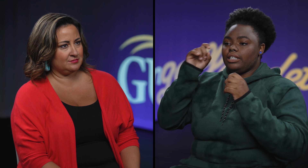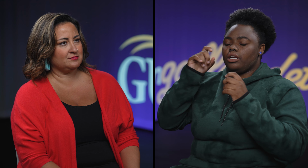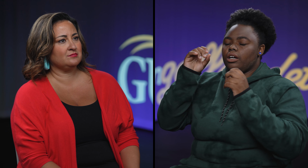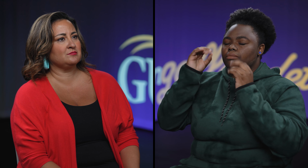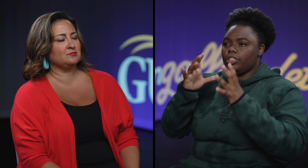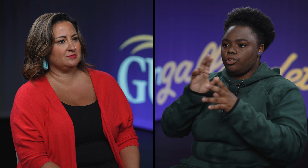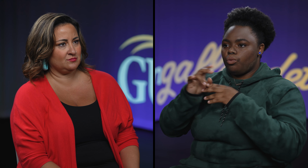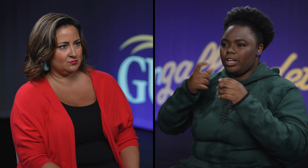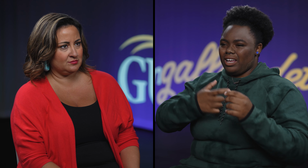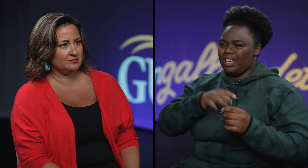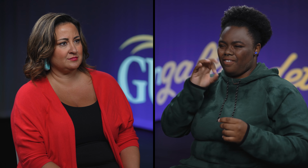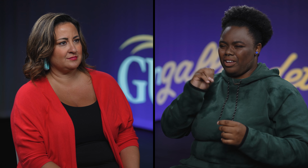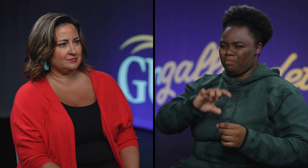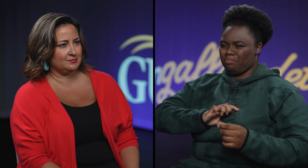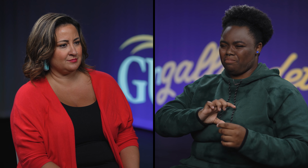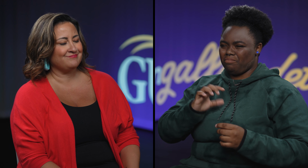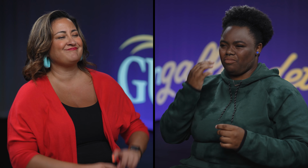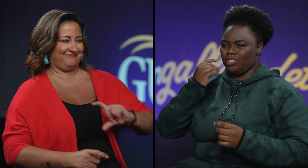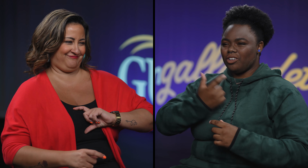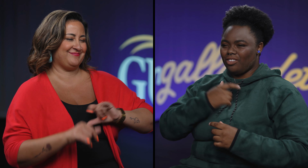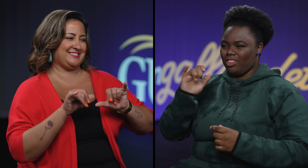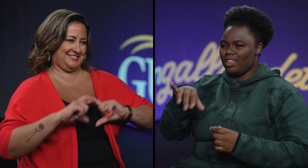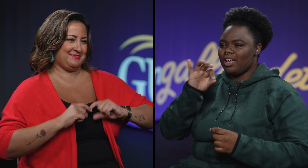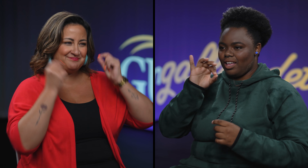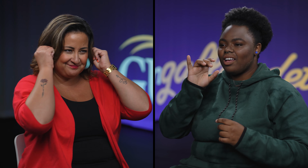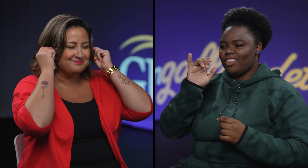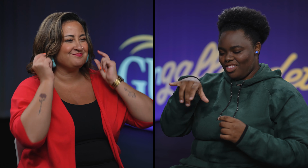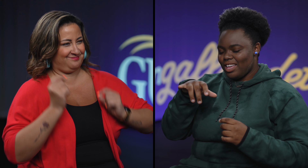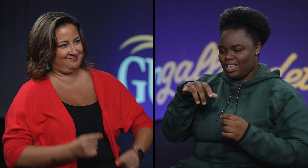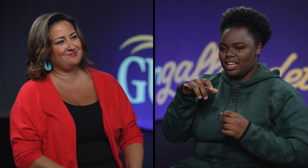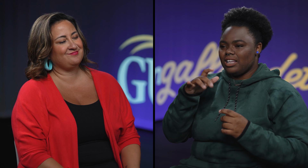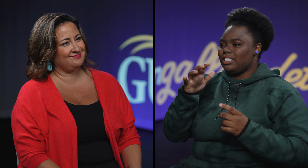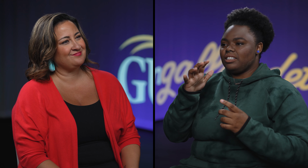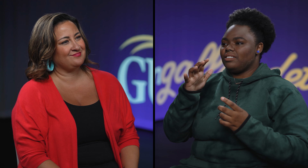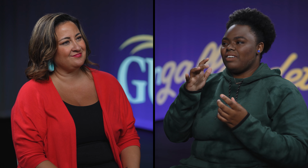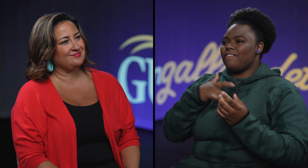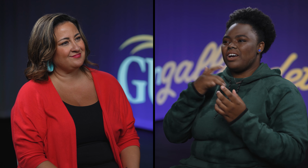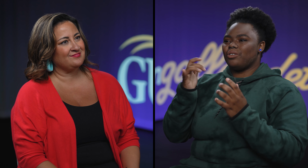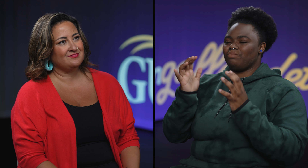My teacher would wear the FM system, do you know what that is? Yes with the pack and the earpods.